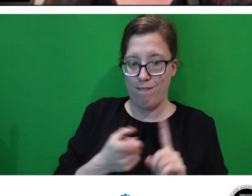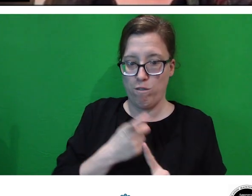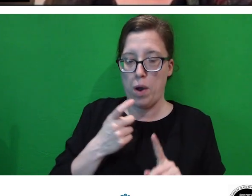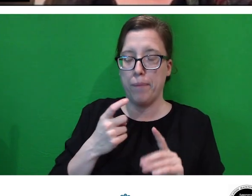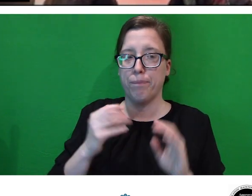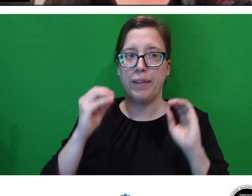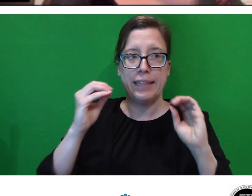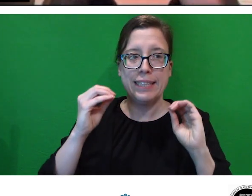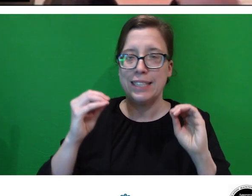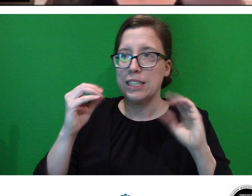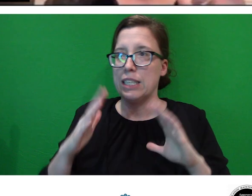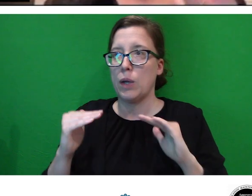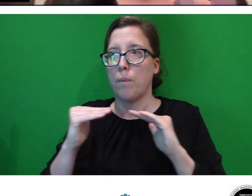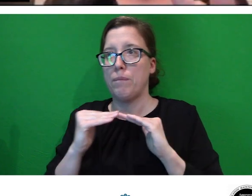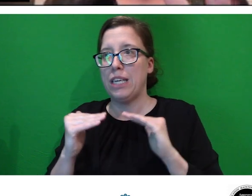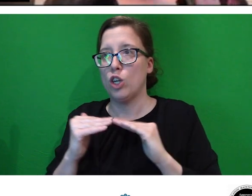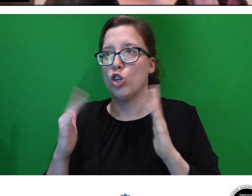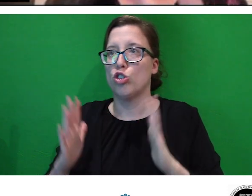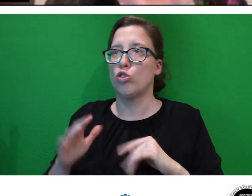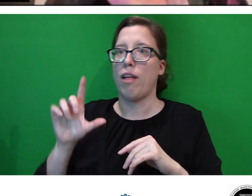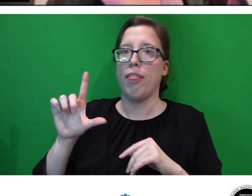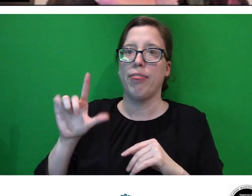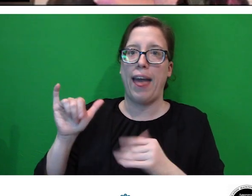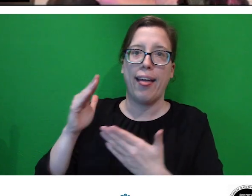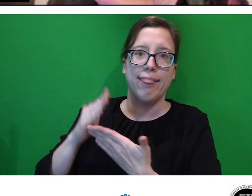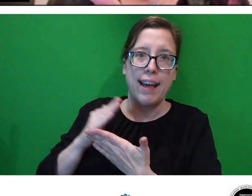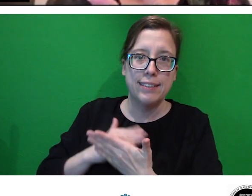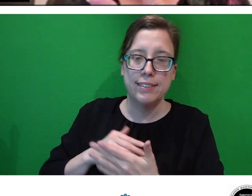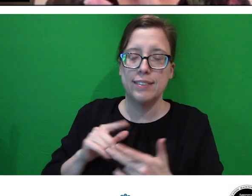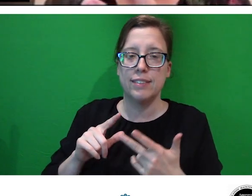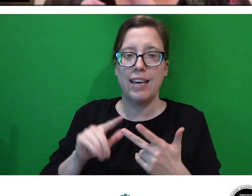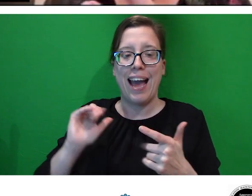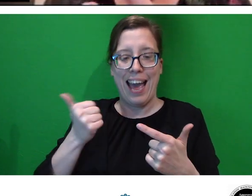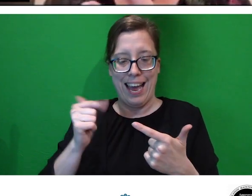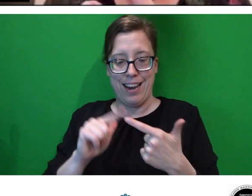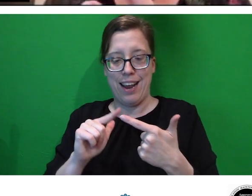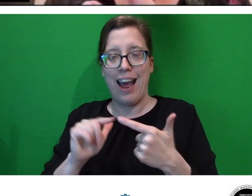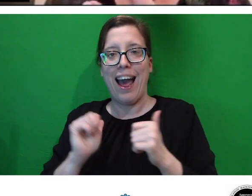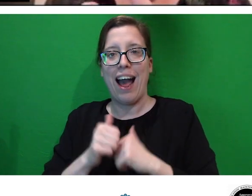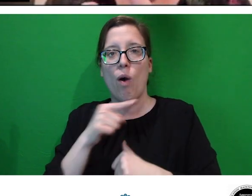to figure out two separate things: How he's going to get information